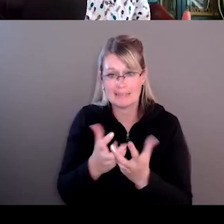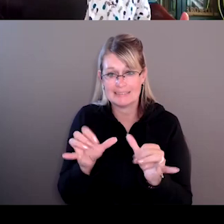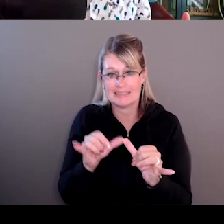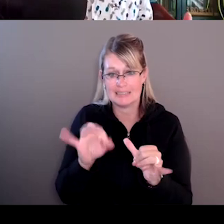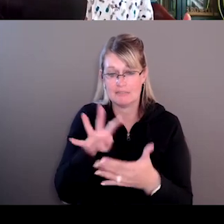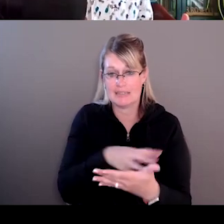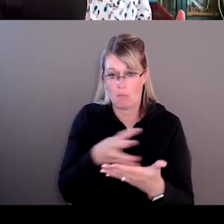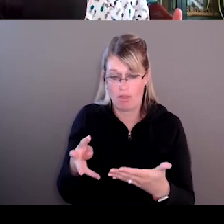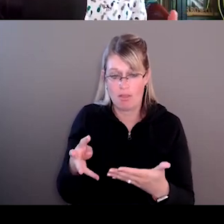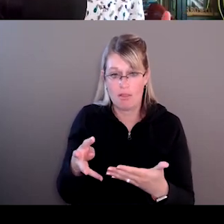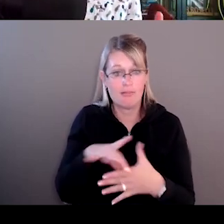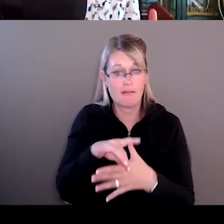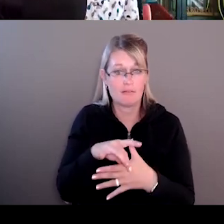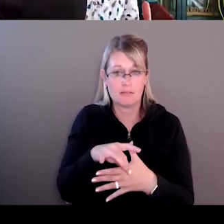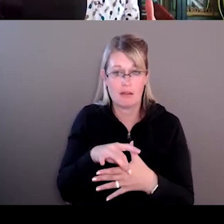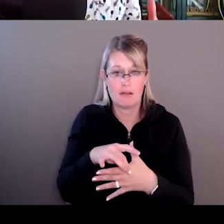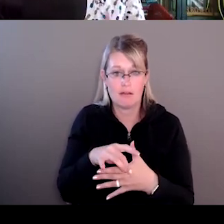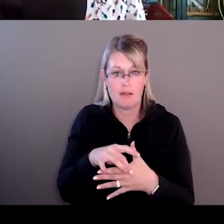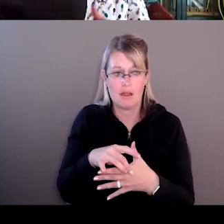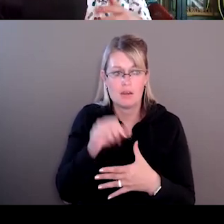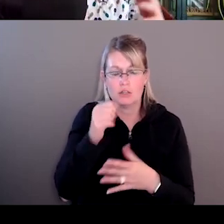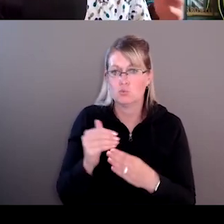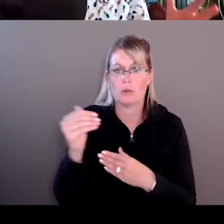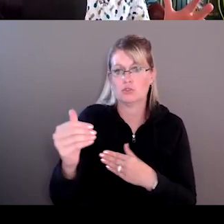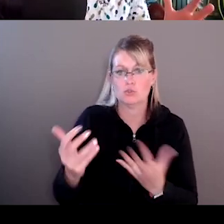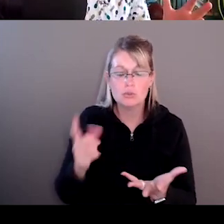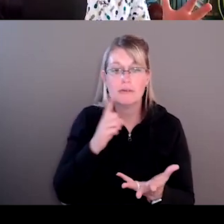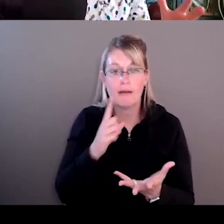content within should not be too verbose or rich. I am suggesting you expand the width of the table